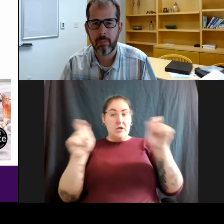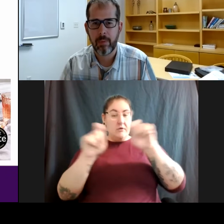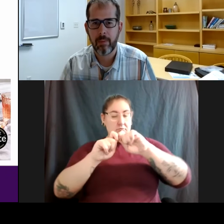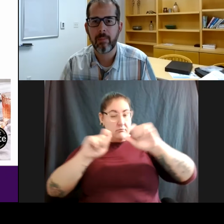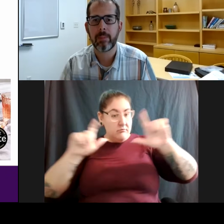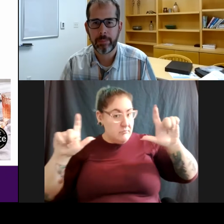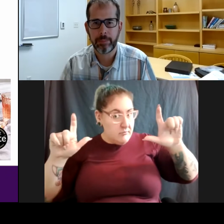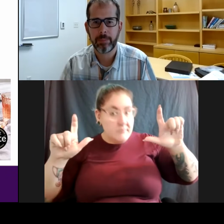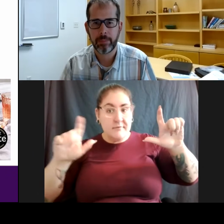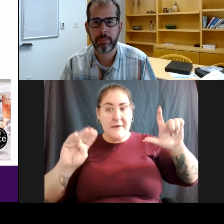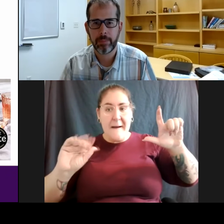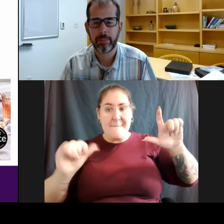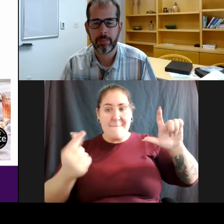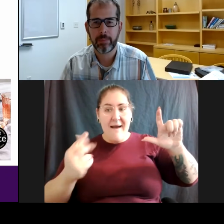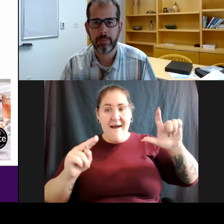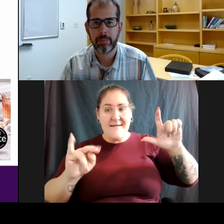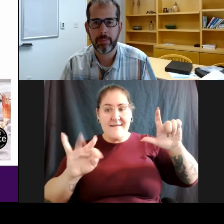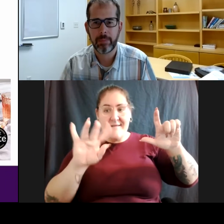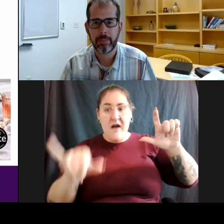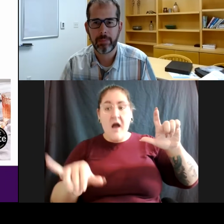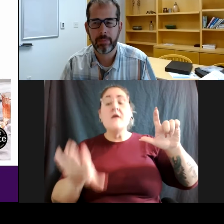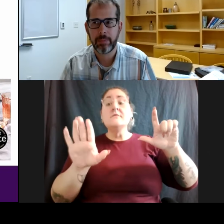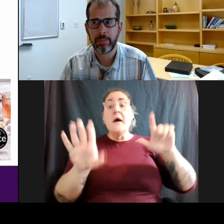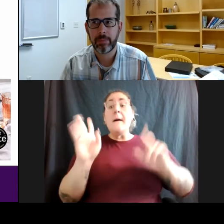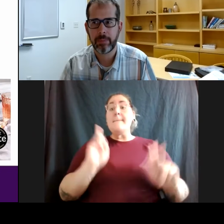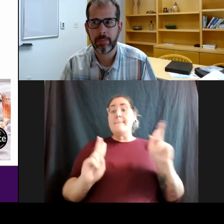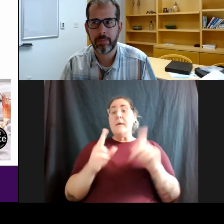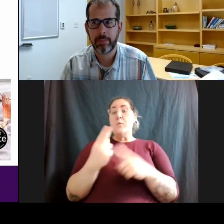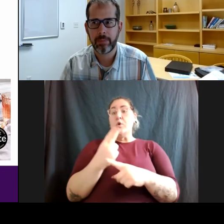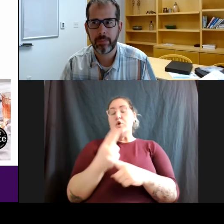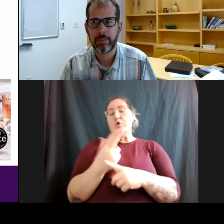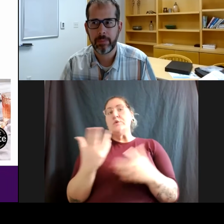magnification. People who use it, for example, zoom text, which has the screen reader built-in